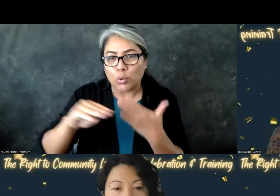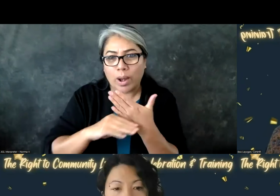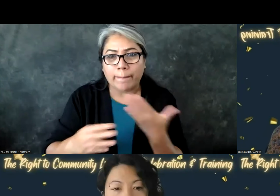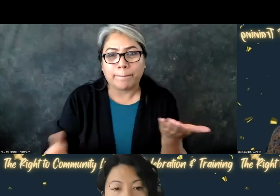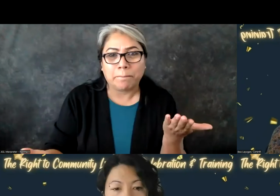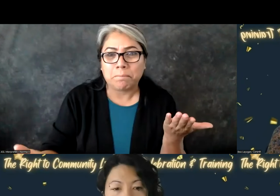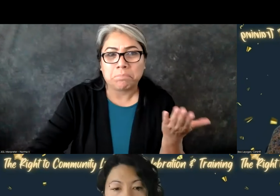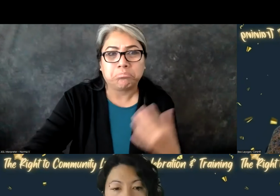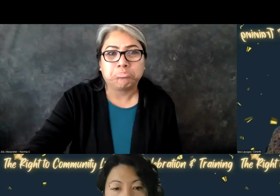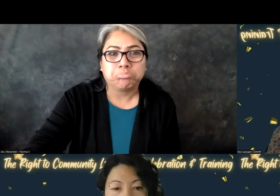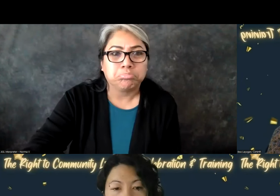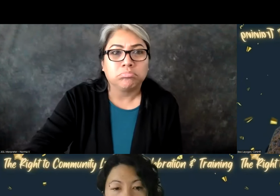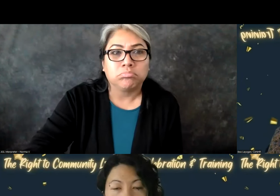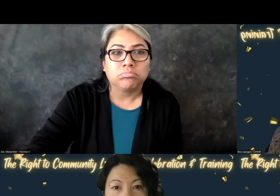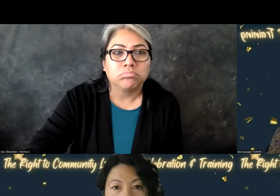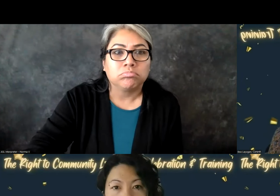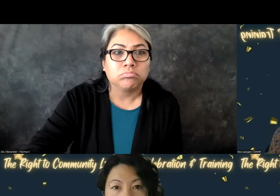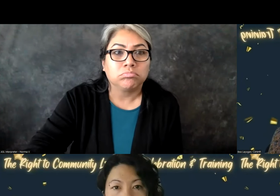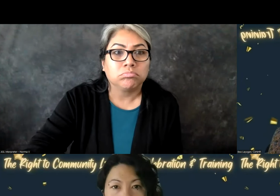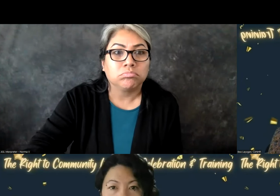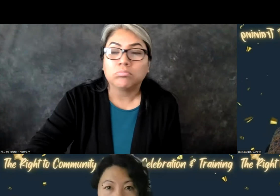am I. » JESSICA LEHMAN: Bill, do you